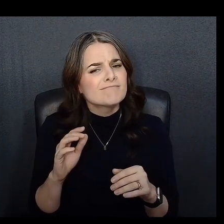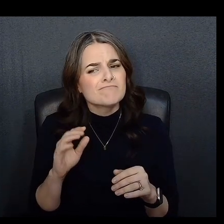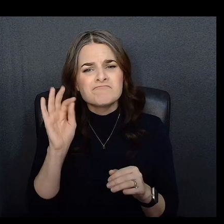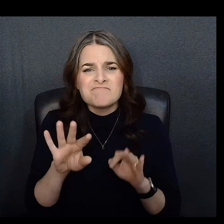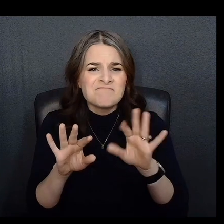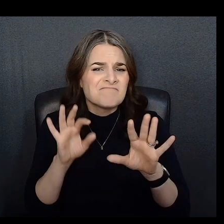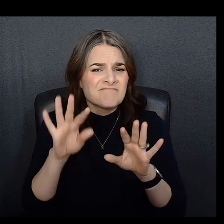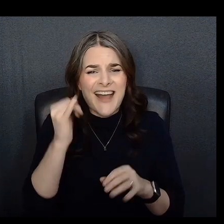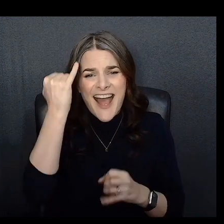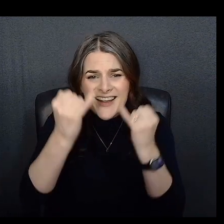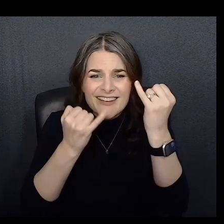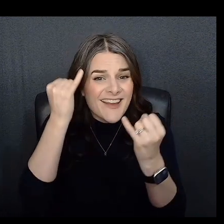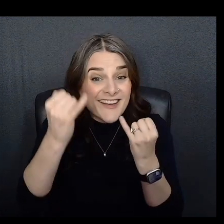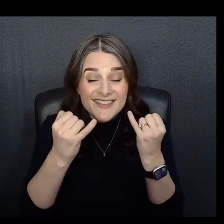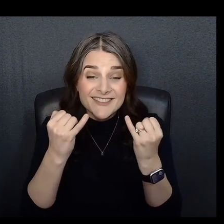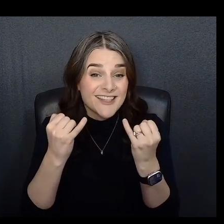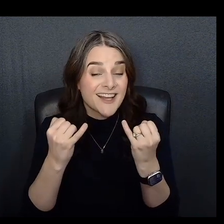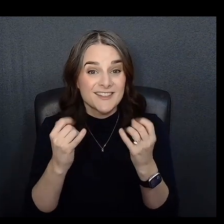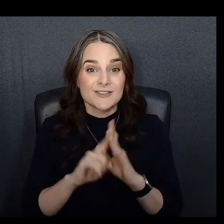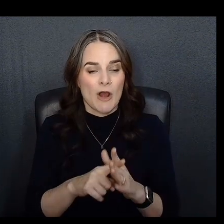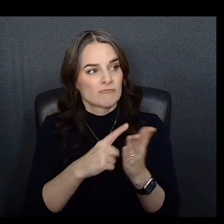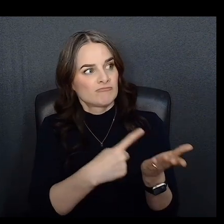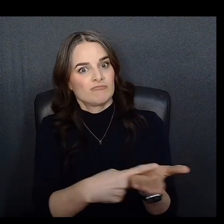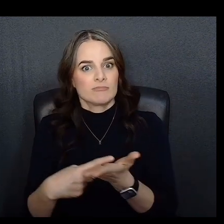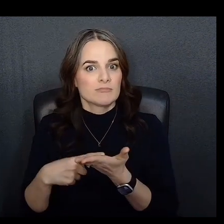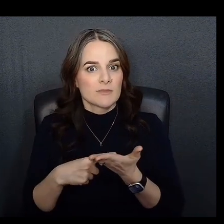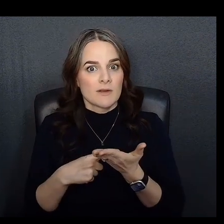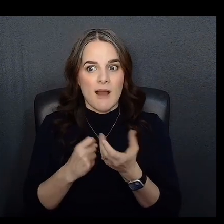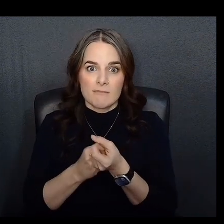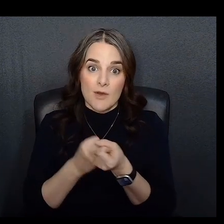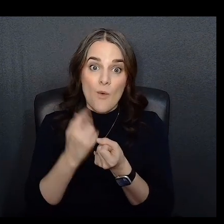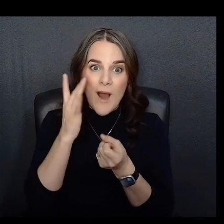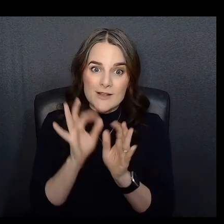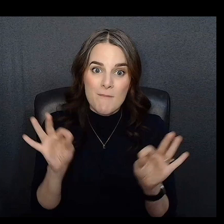with advocating for why this is important. The big idea or the big takeaway from today